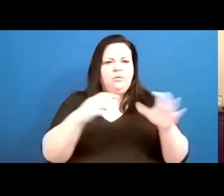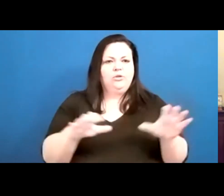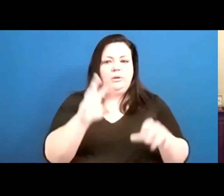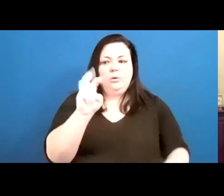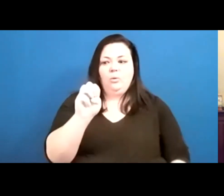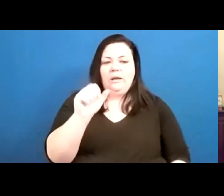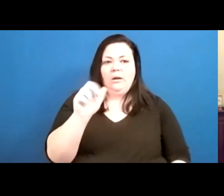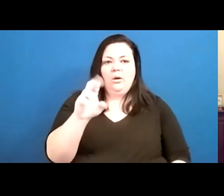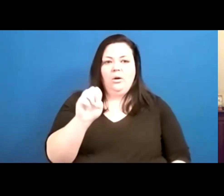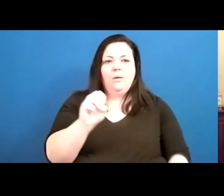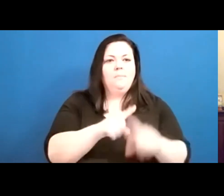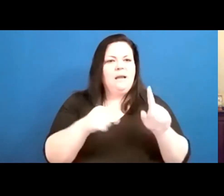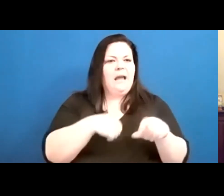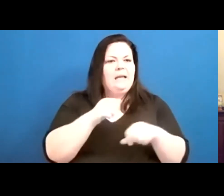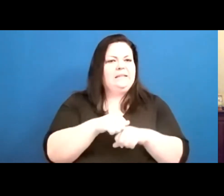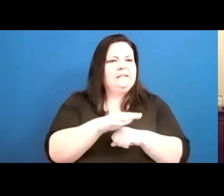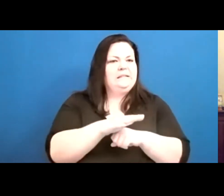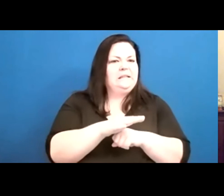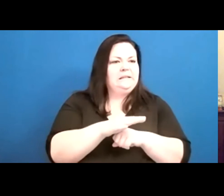I had sent in "Build a bae" because it was my Valentine's poem,